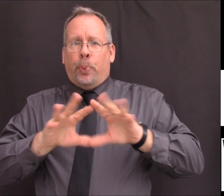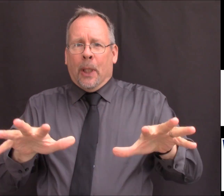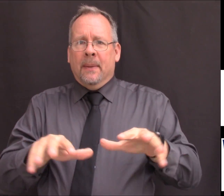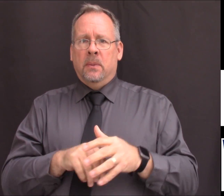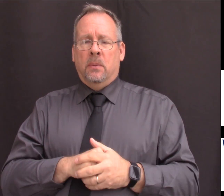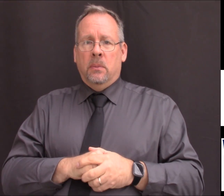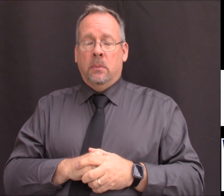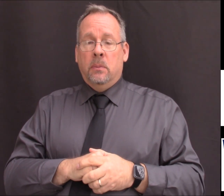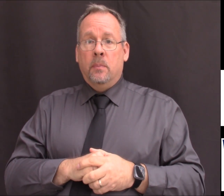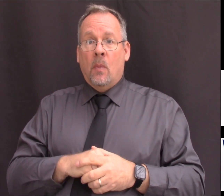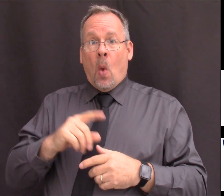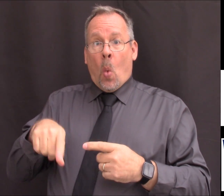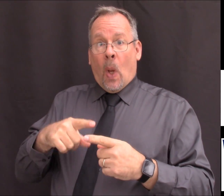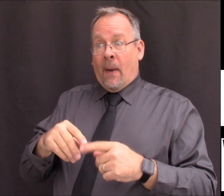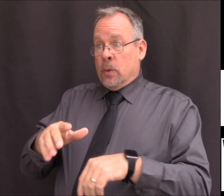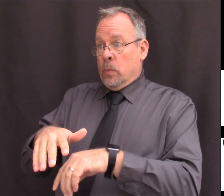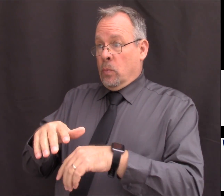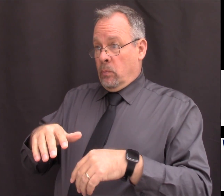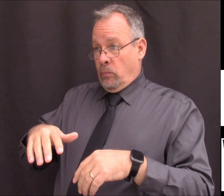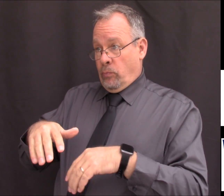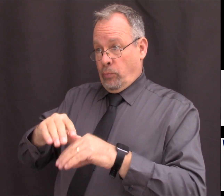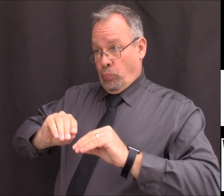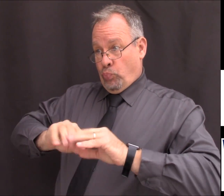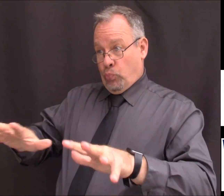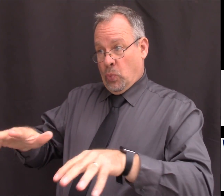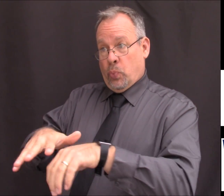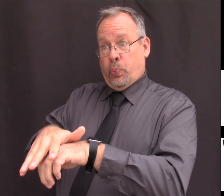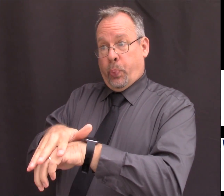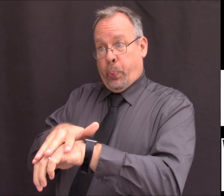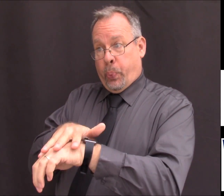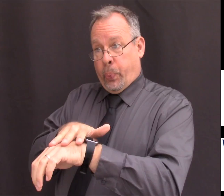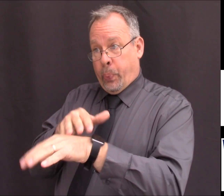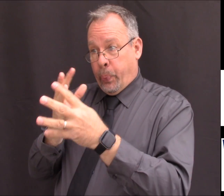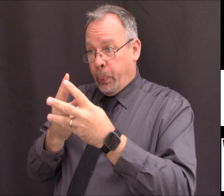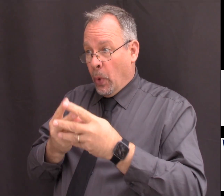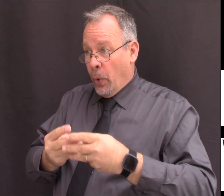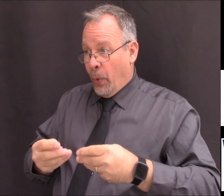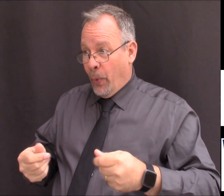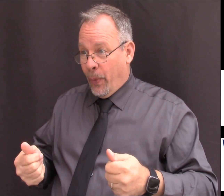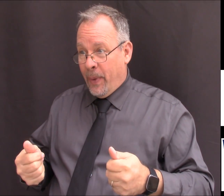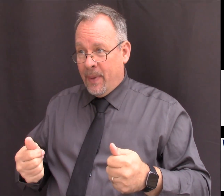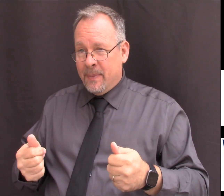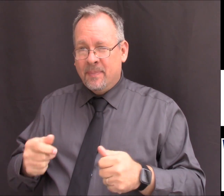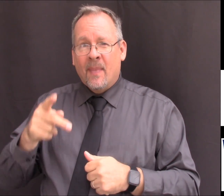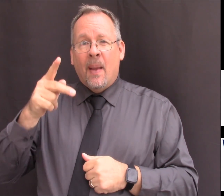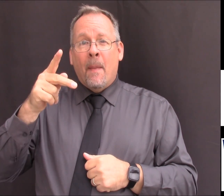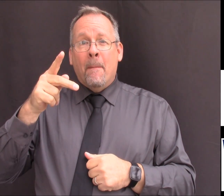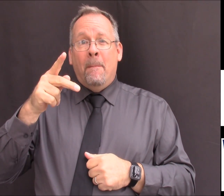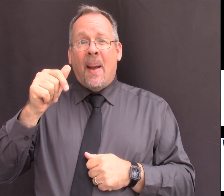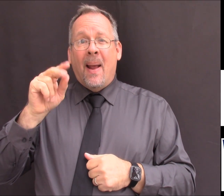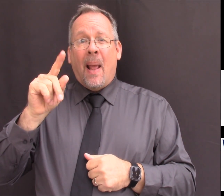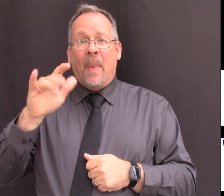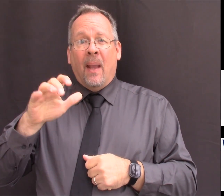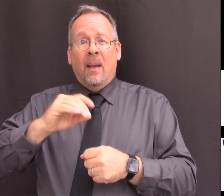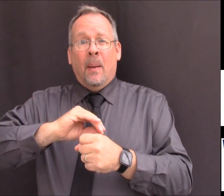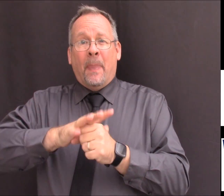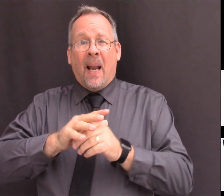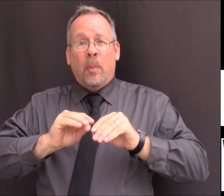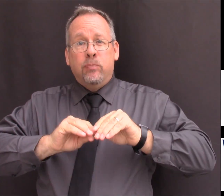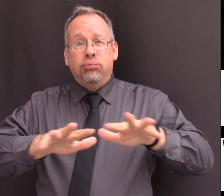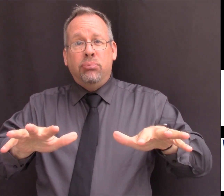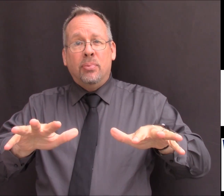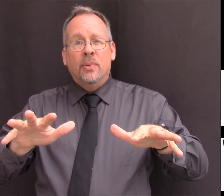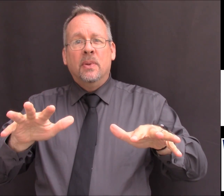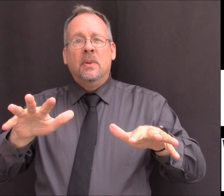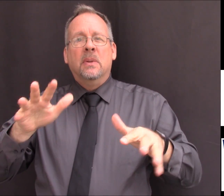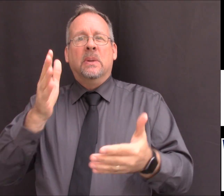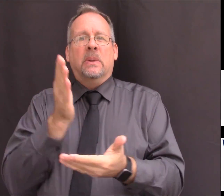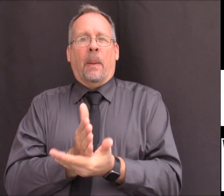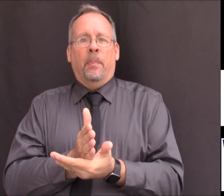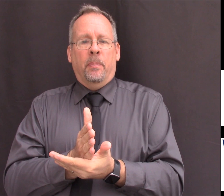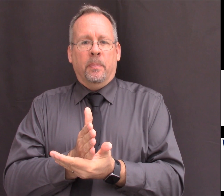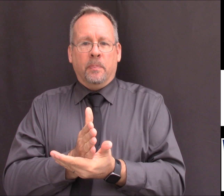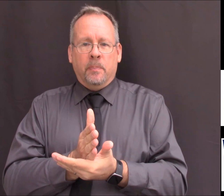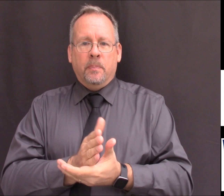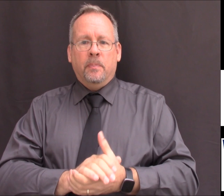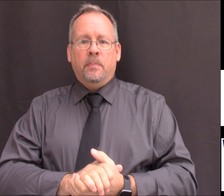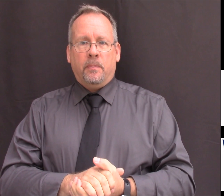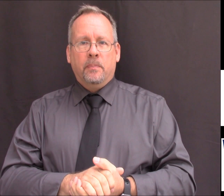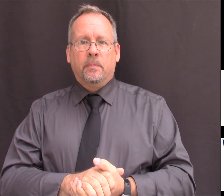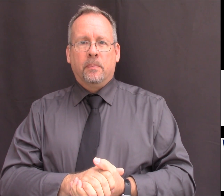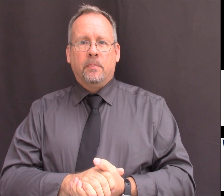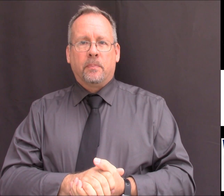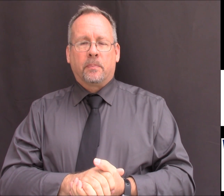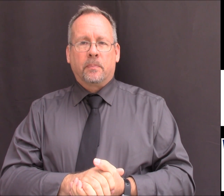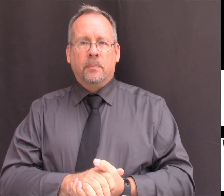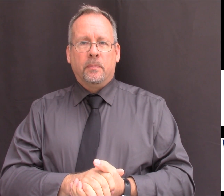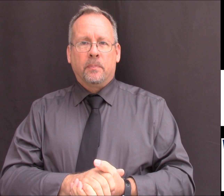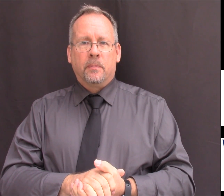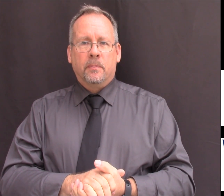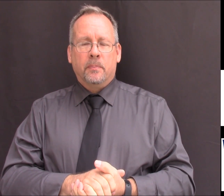quicker and get closer to ending this pandemic.